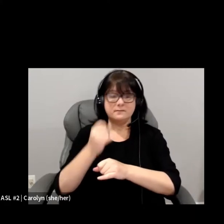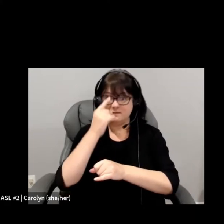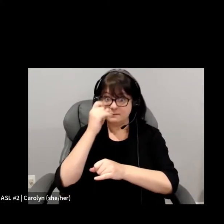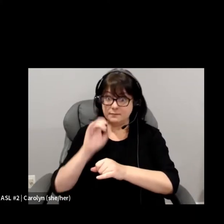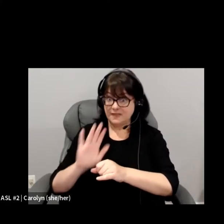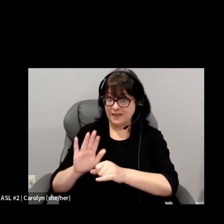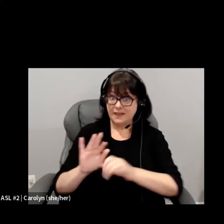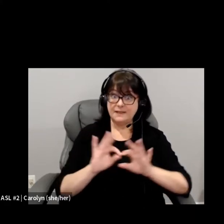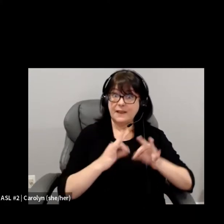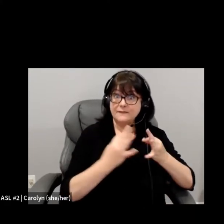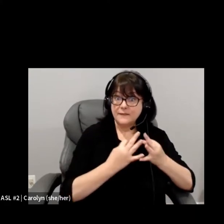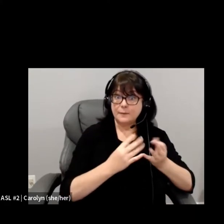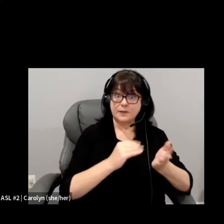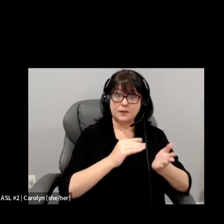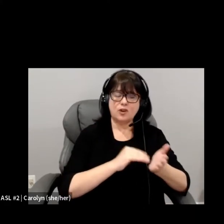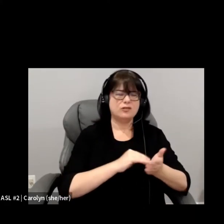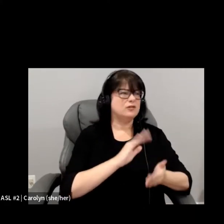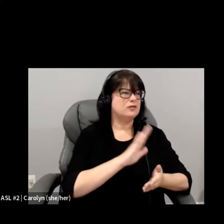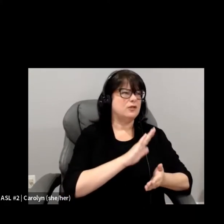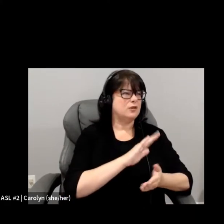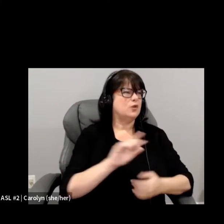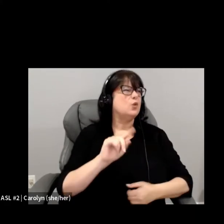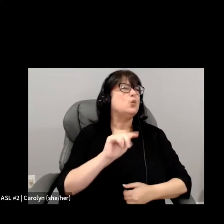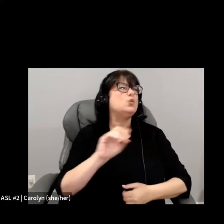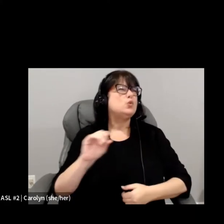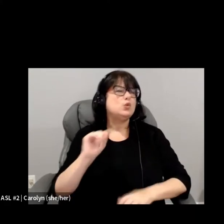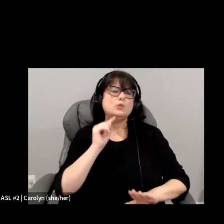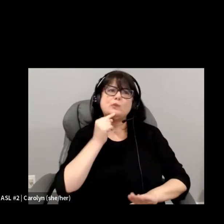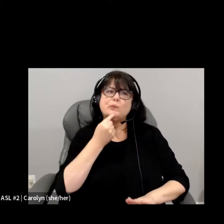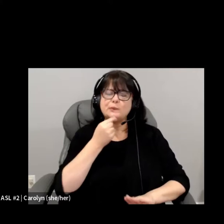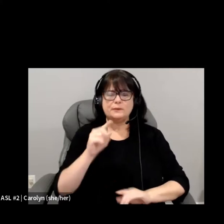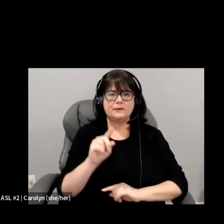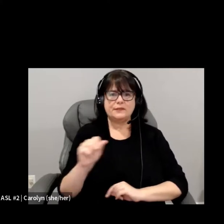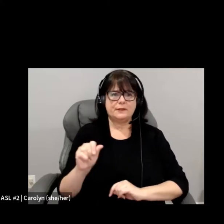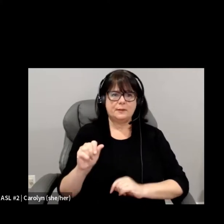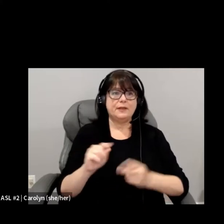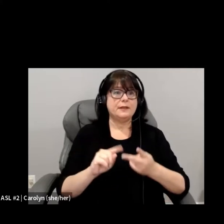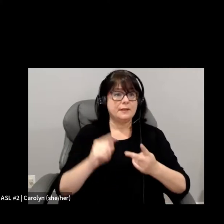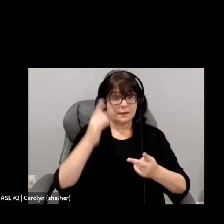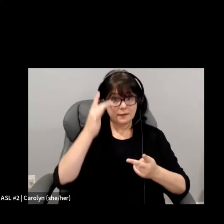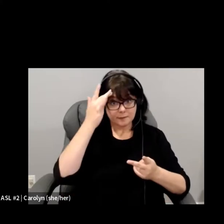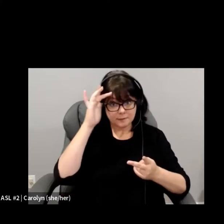PHYSICALLY DISABLED AND INTELLECTUALLY INCOMPETENT.